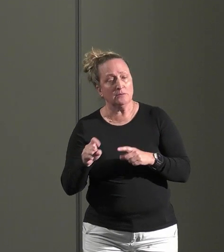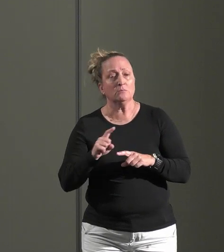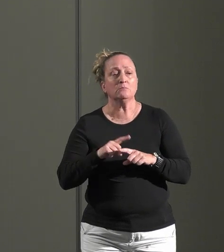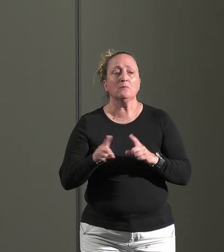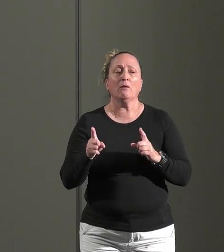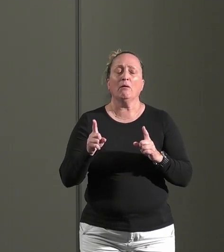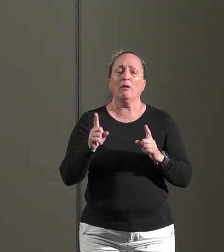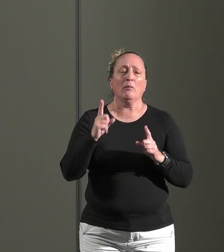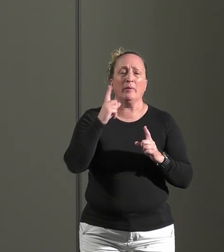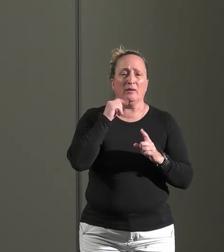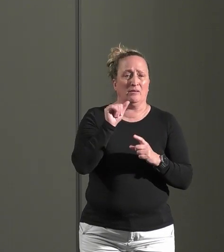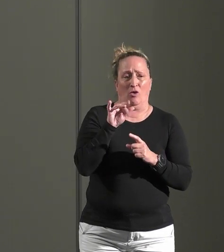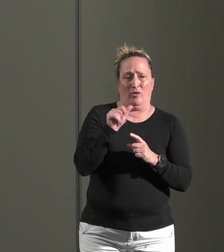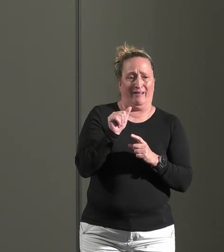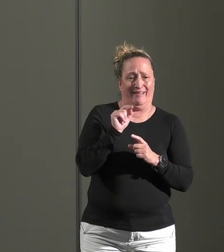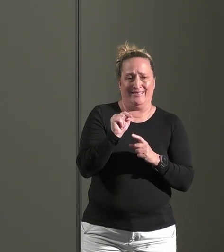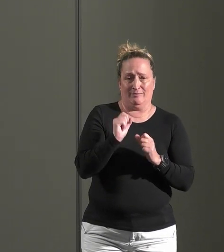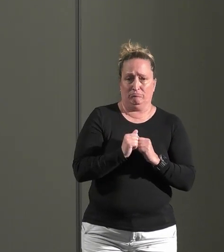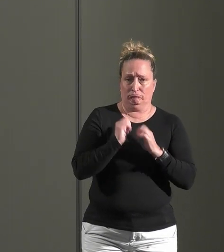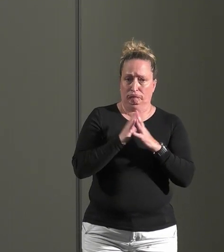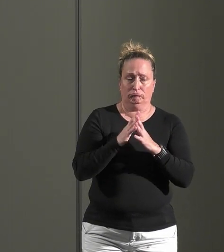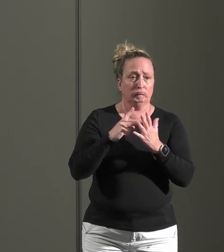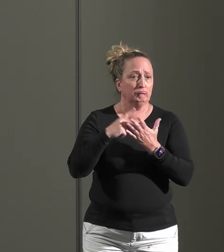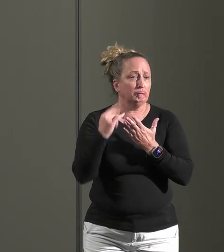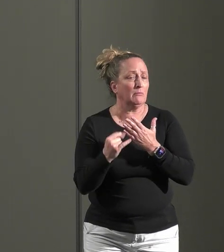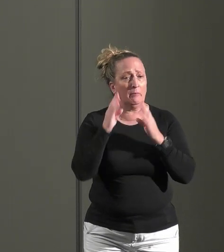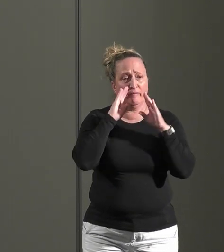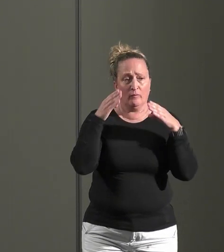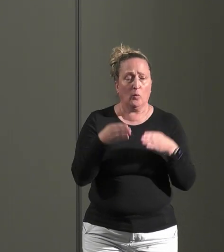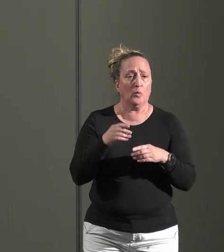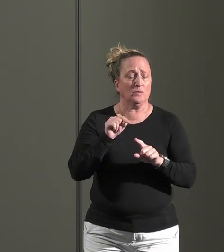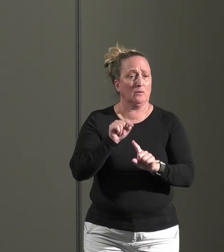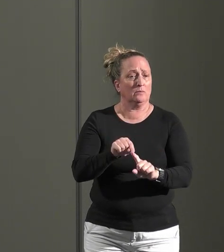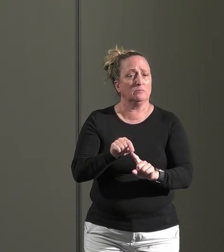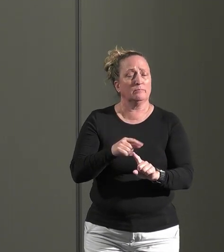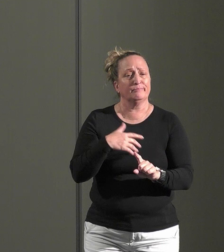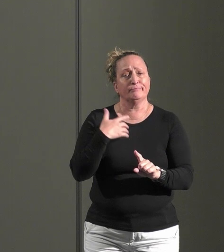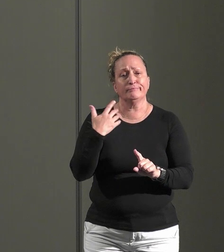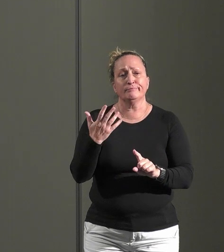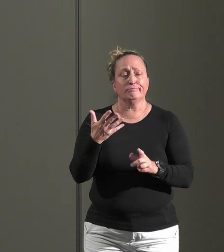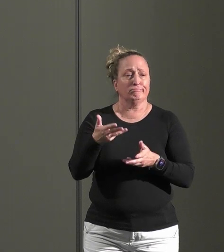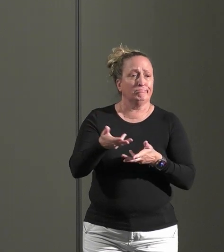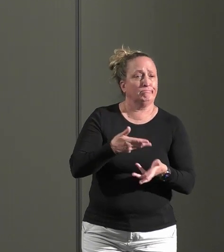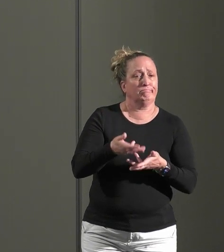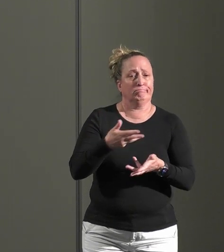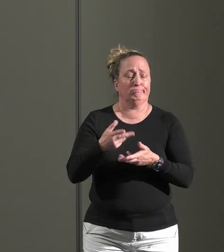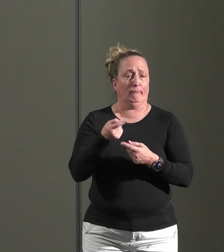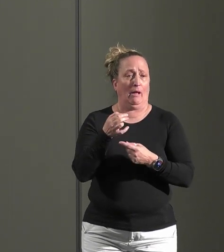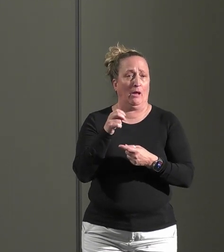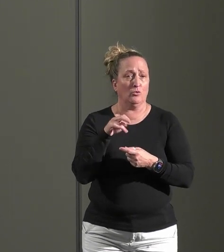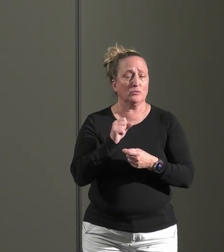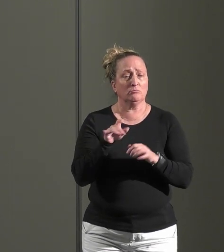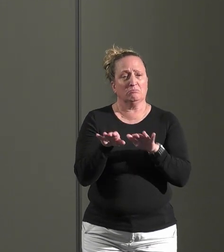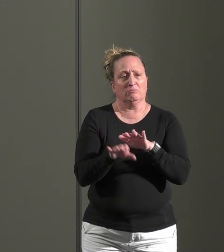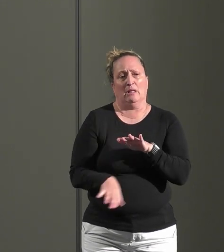since the ARIA-AT project has been largely focused on interaction patterns that are basic to a screen